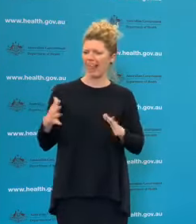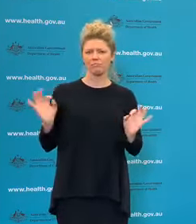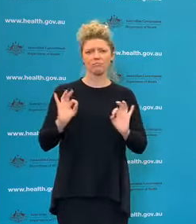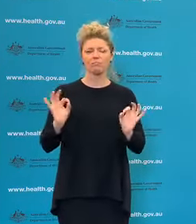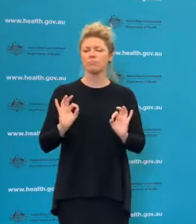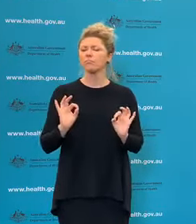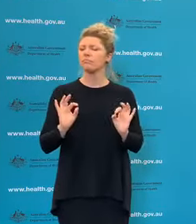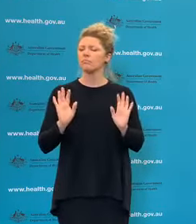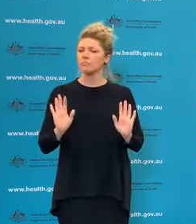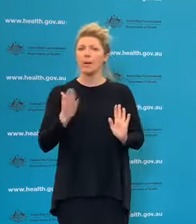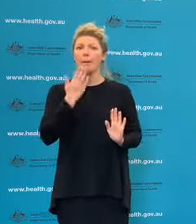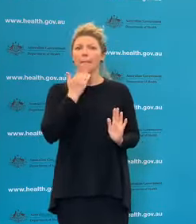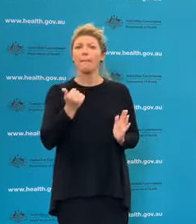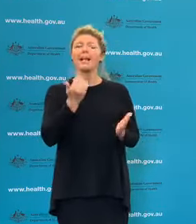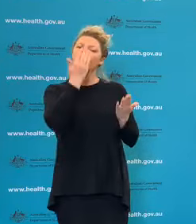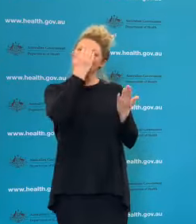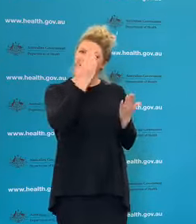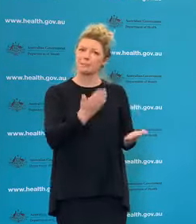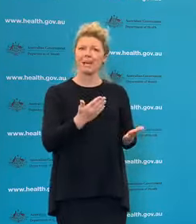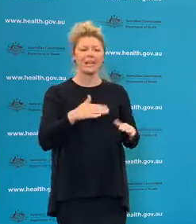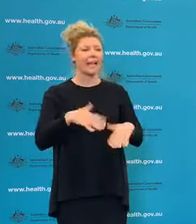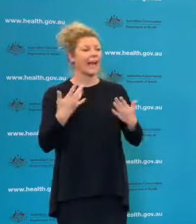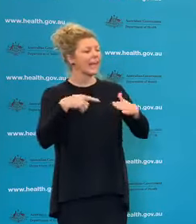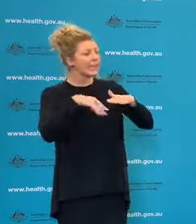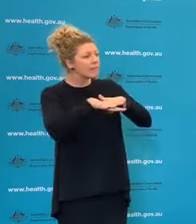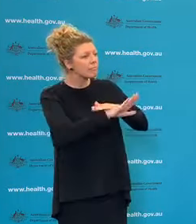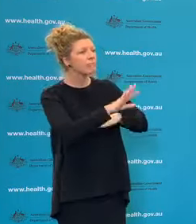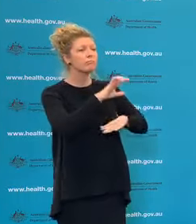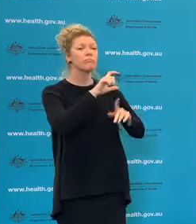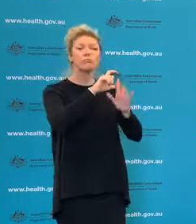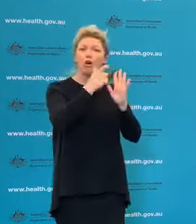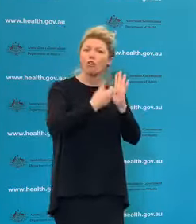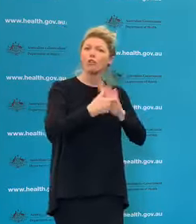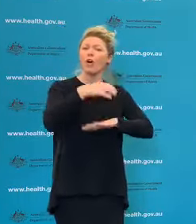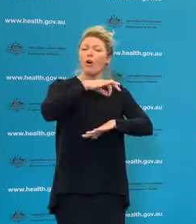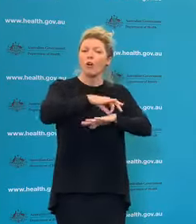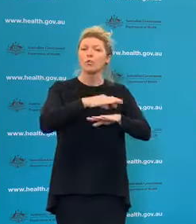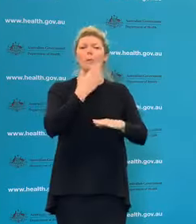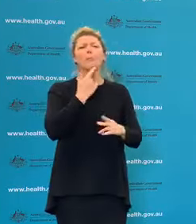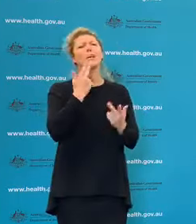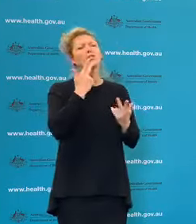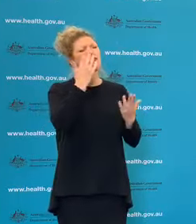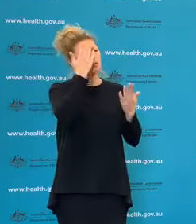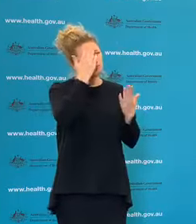in their interaction with our health system and that is an expectation we've set.